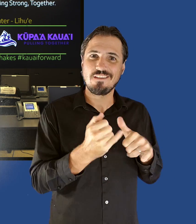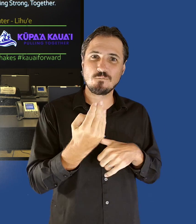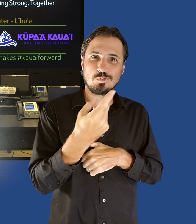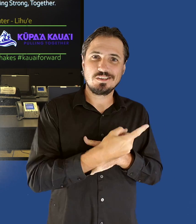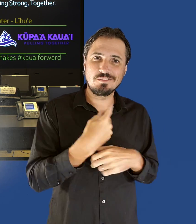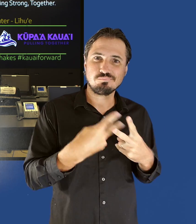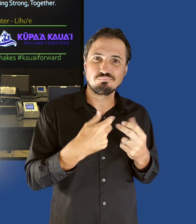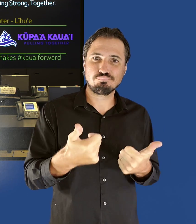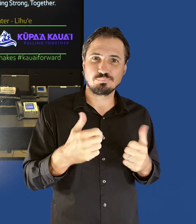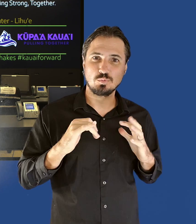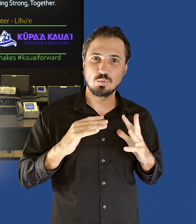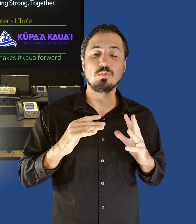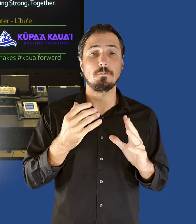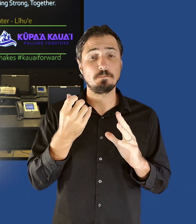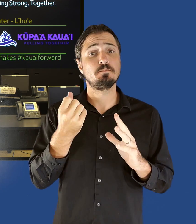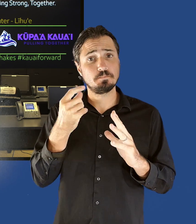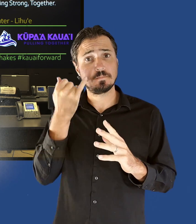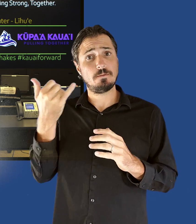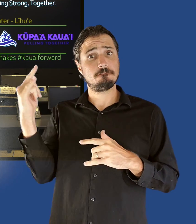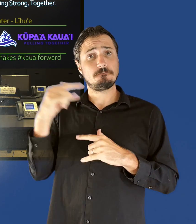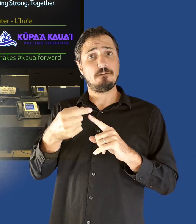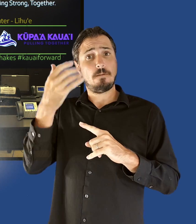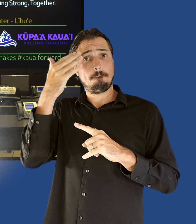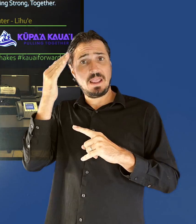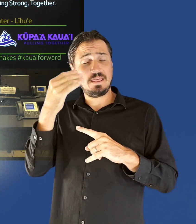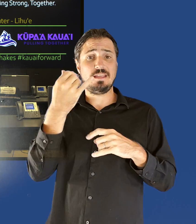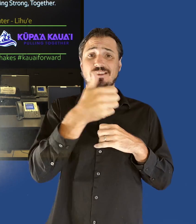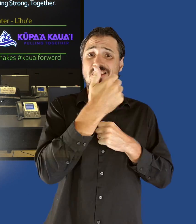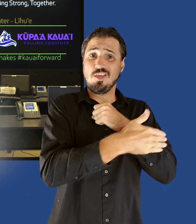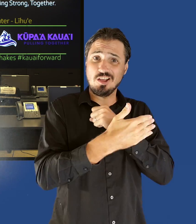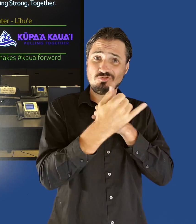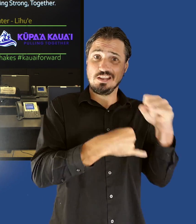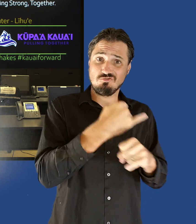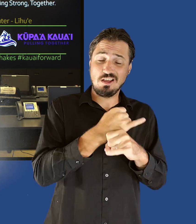However, the quarantine remains in place for mainland and international travelers.